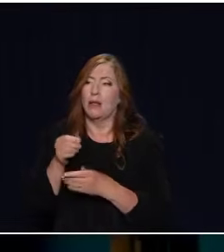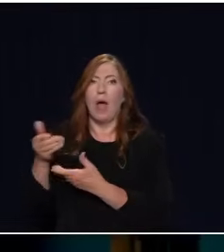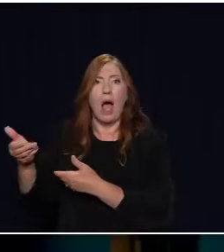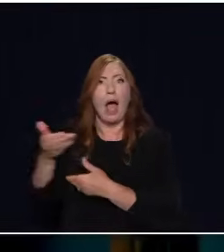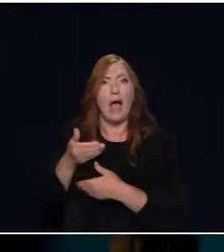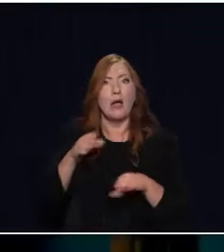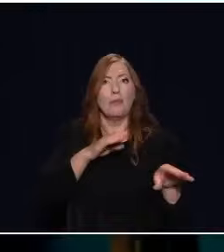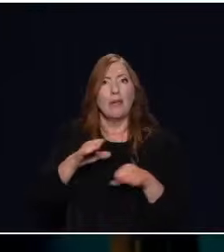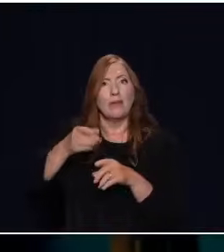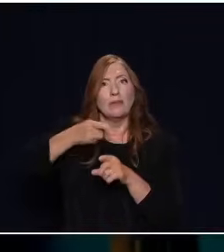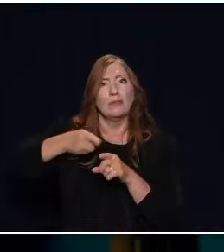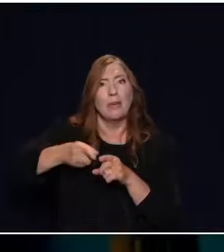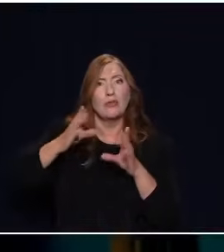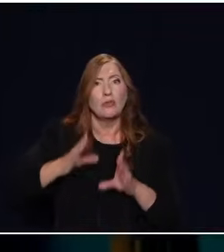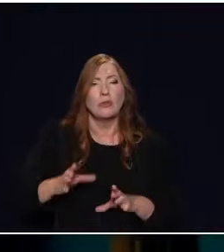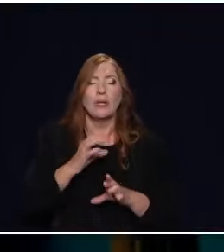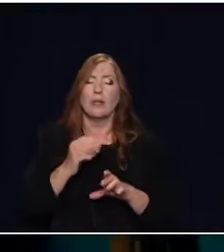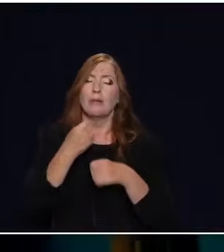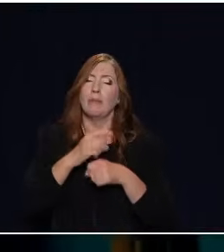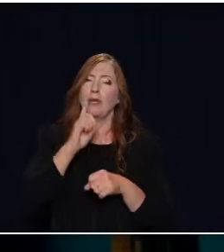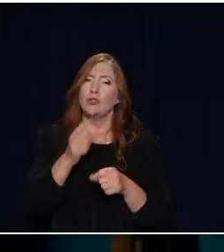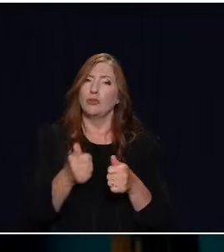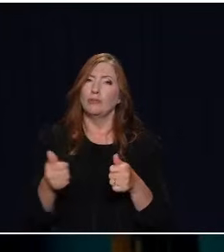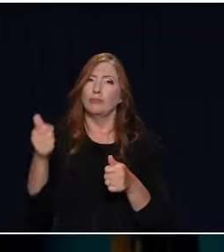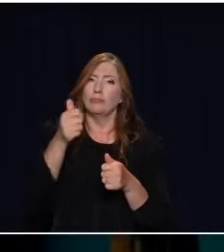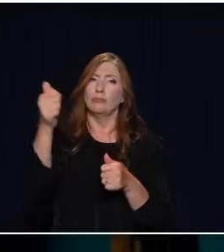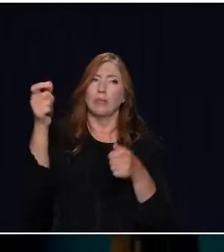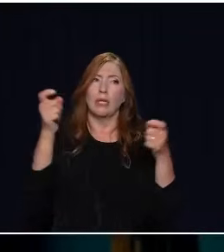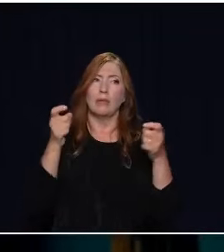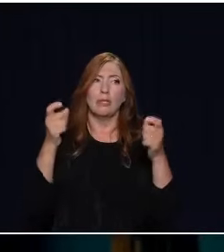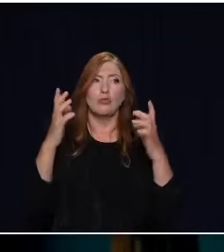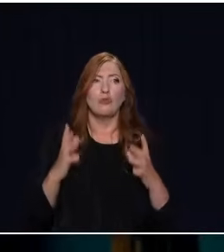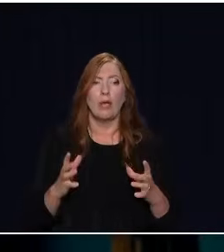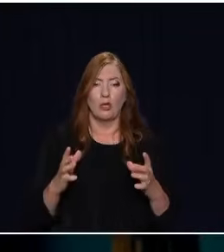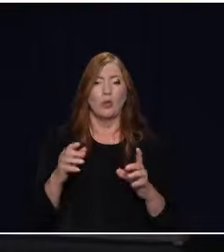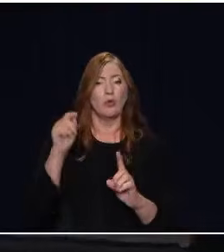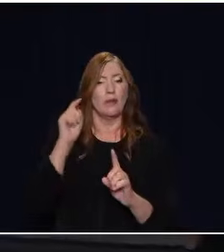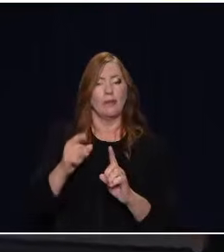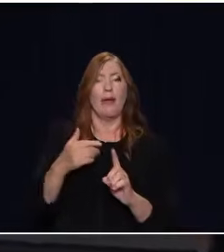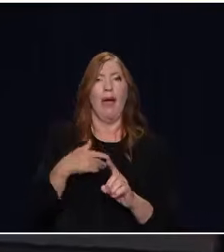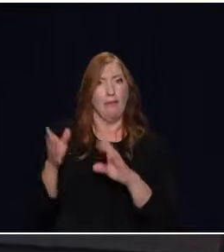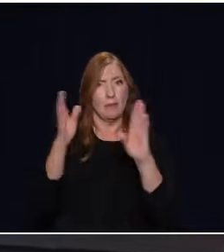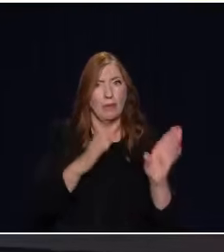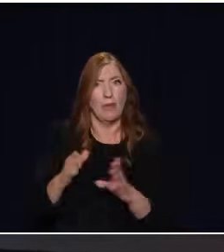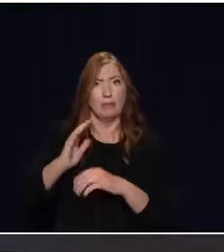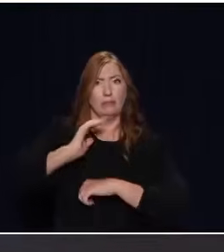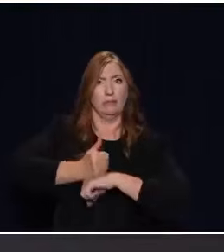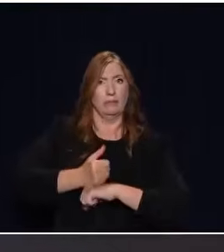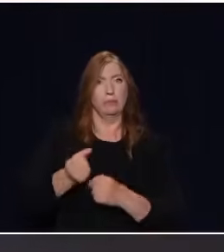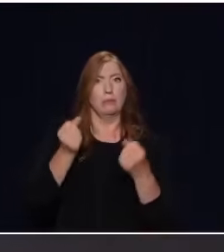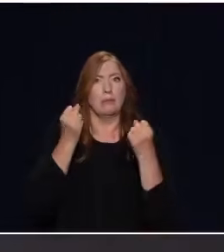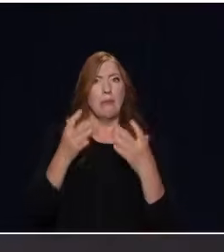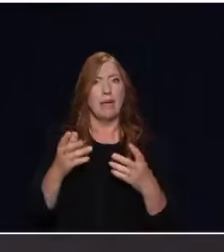BE ABLE TO PUT BEHAVIOR PLANS IN PLACE, HAVE THE FUNDING TO HIRE